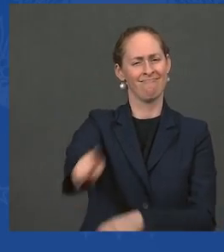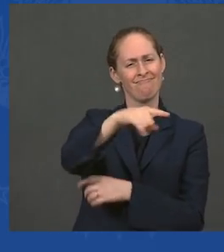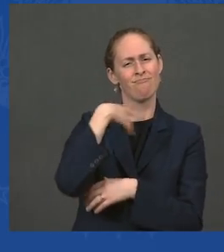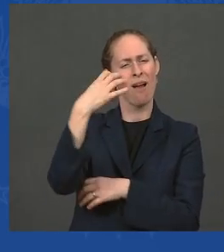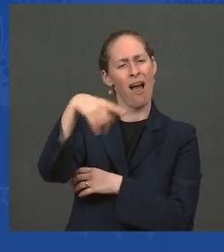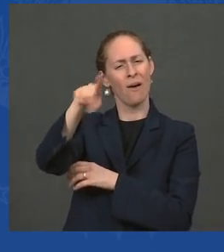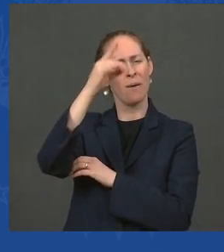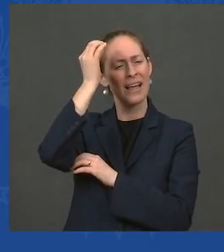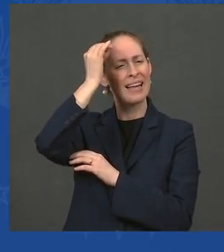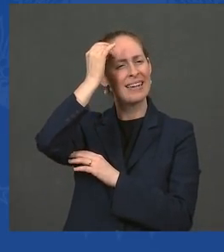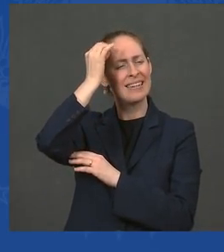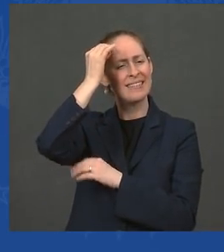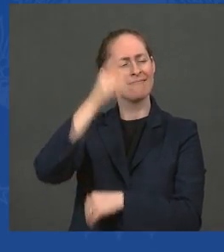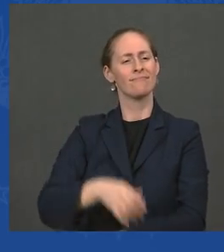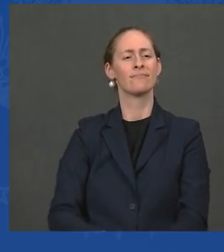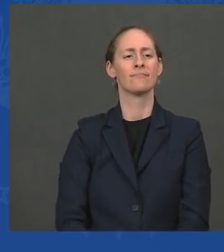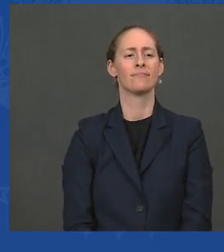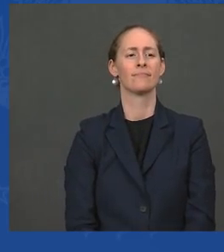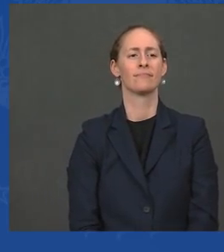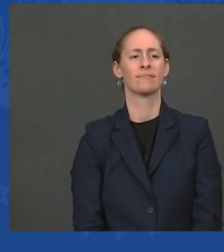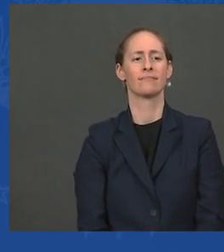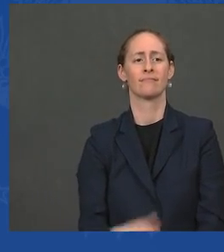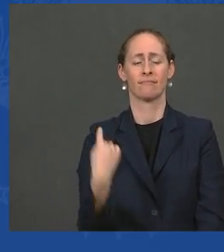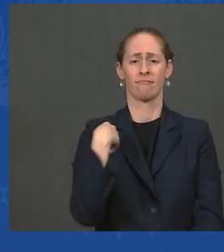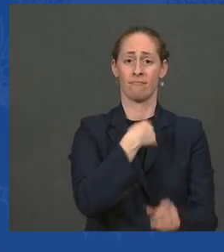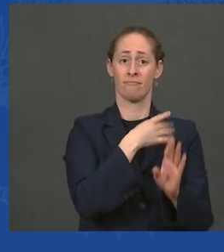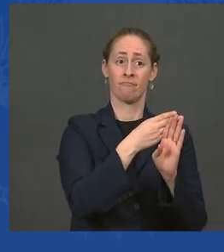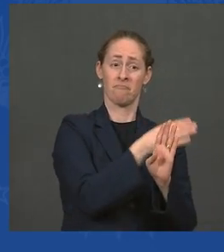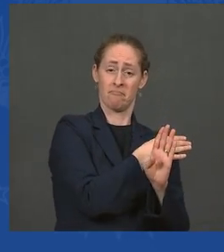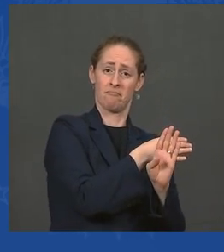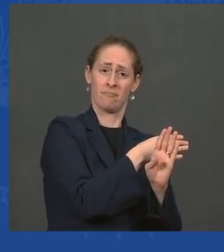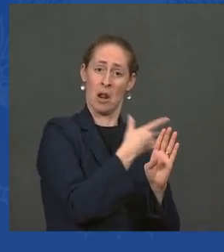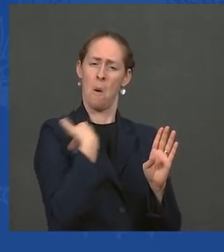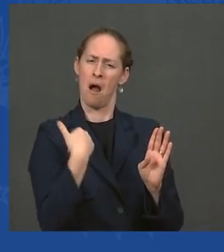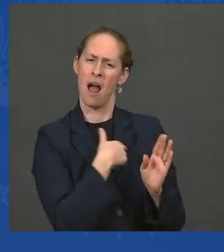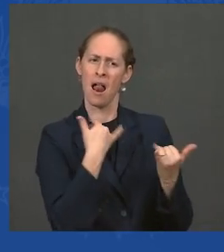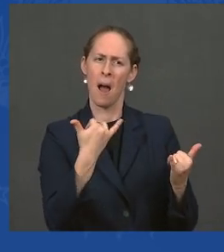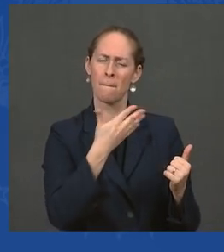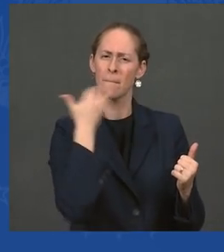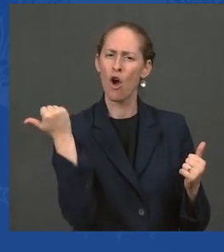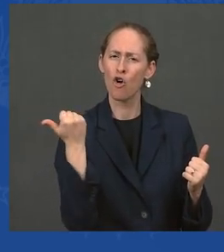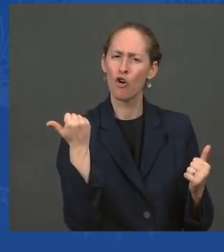We come out better than it was before because we don't give up.